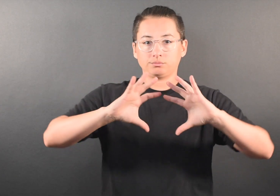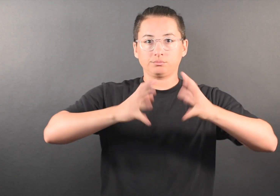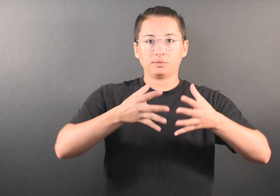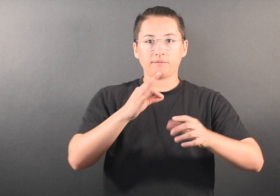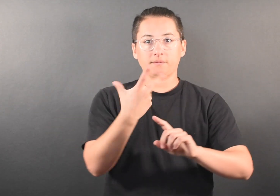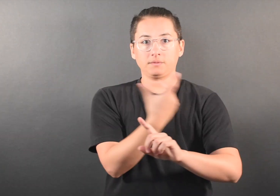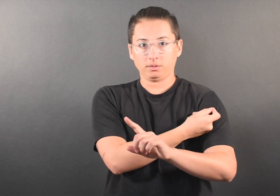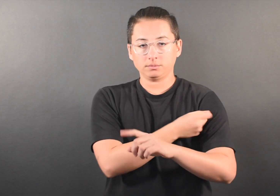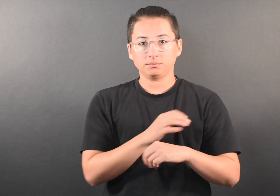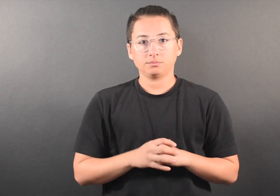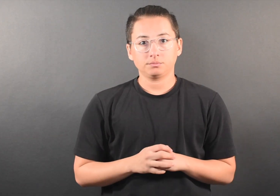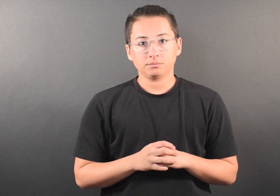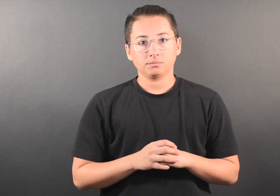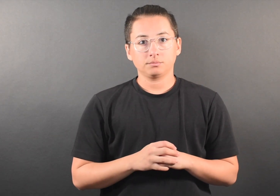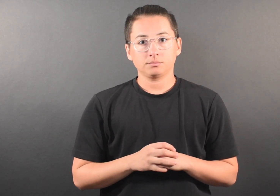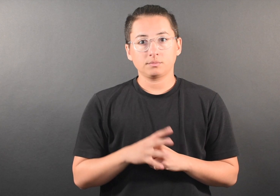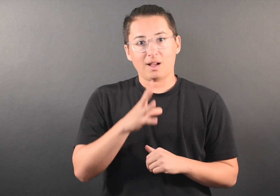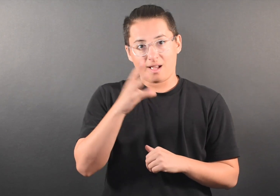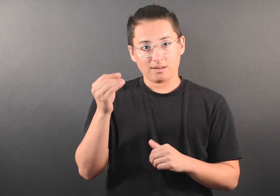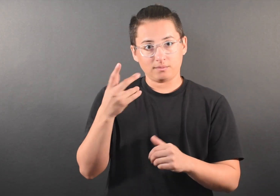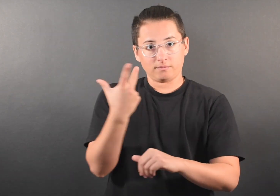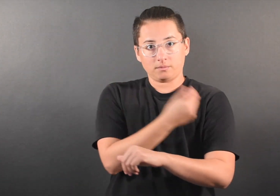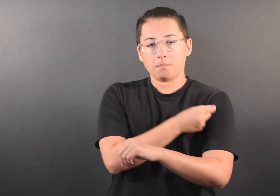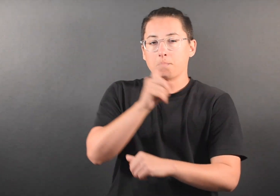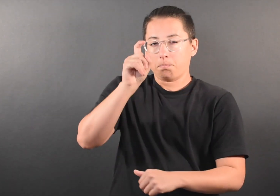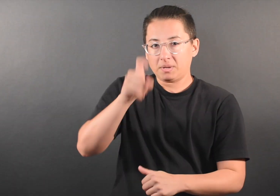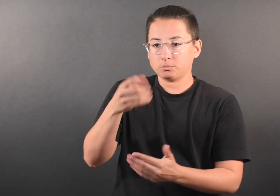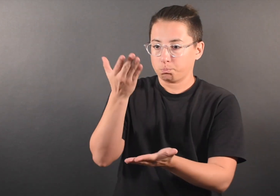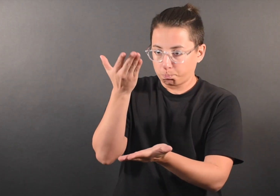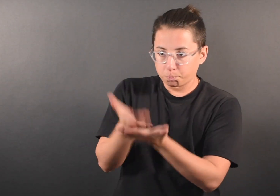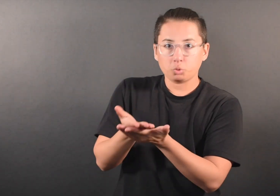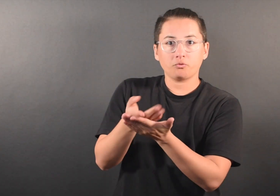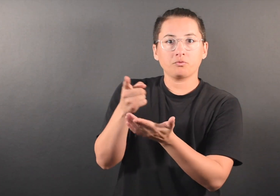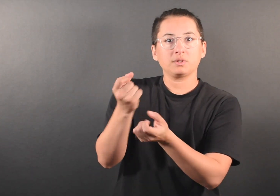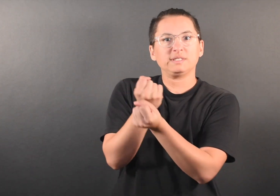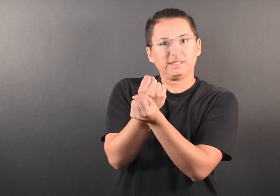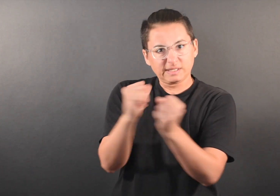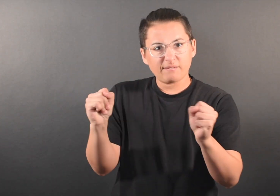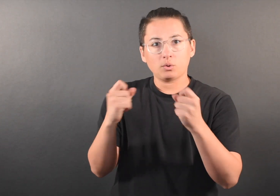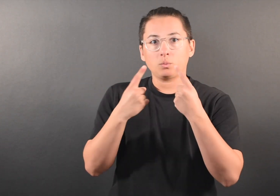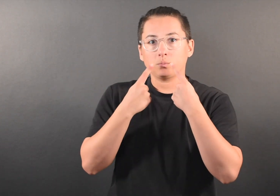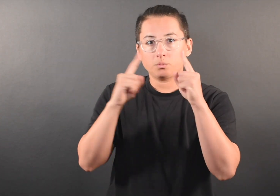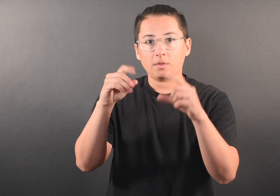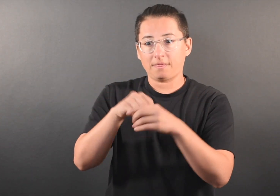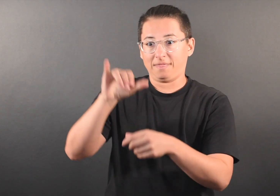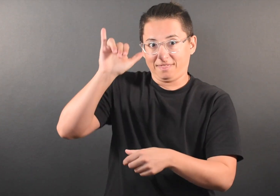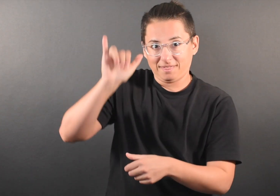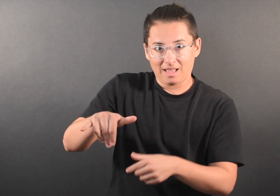the vaccination series, and the vaccine must be proven safe and effective in that population.